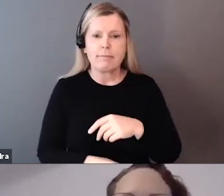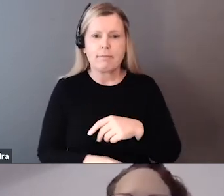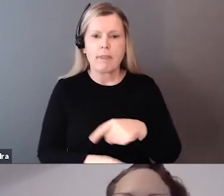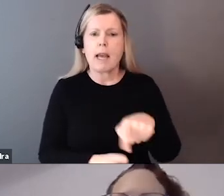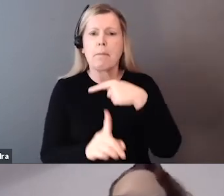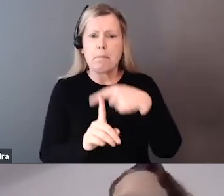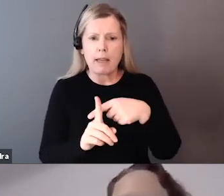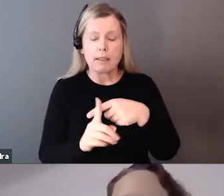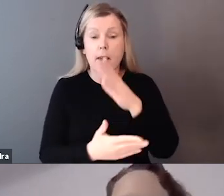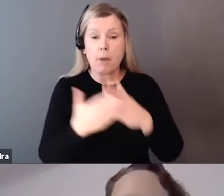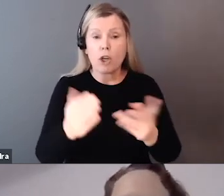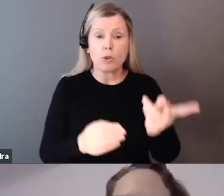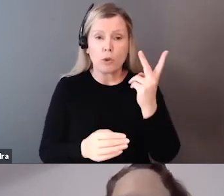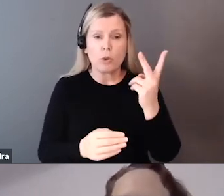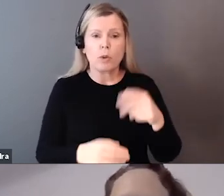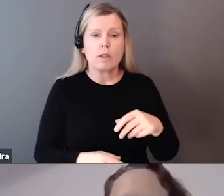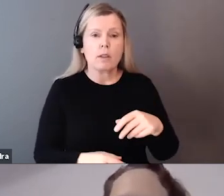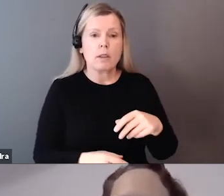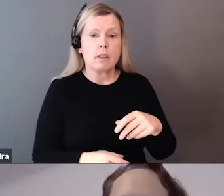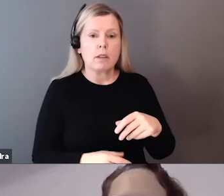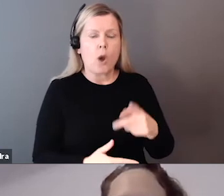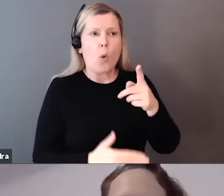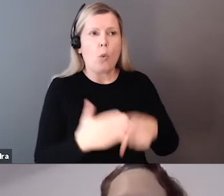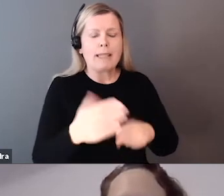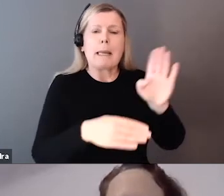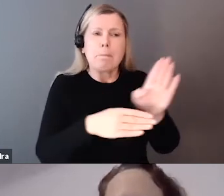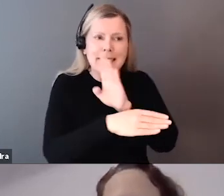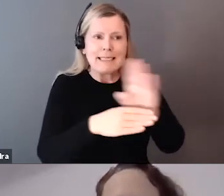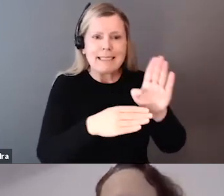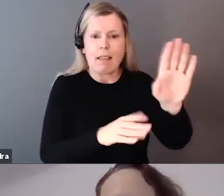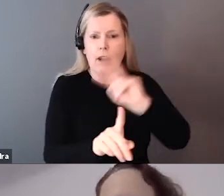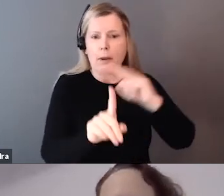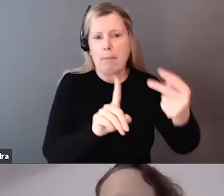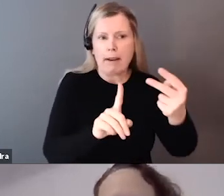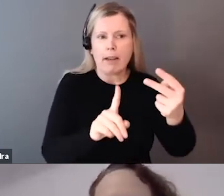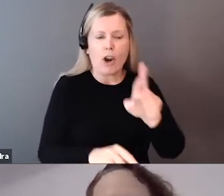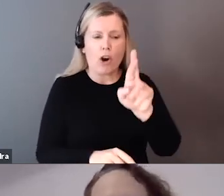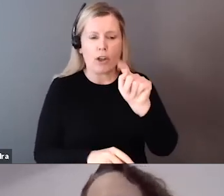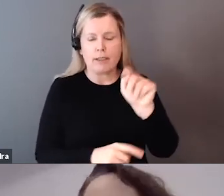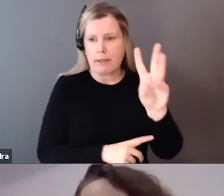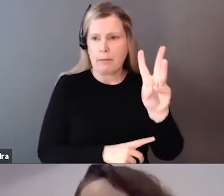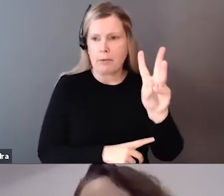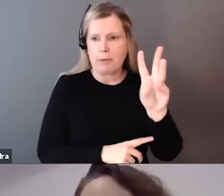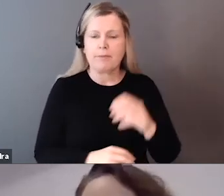of return to work, which is the less discussed backdrop to return to work it was another aspect